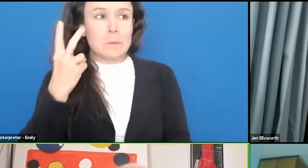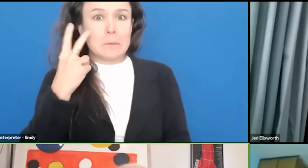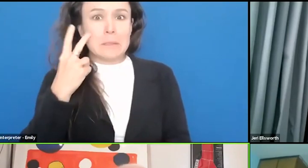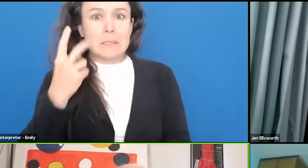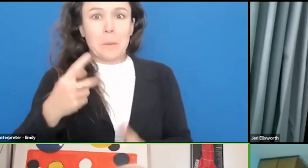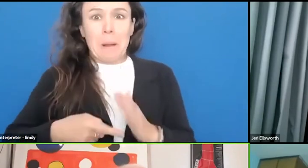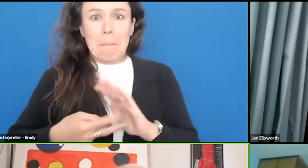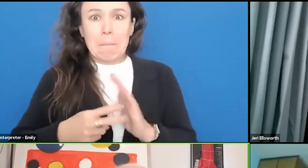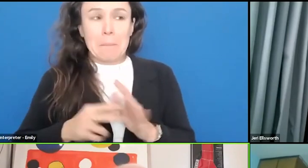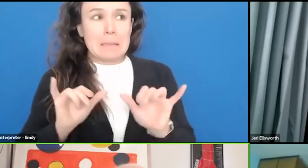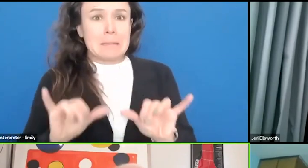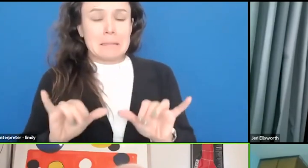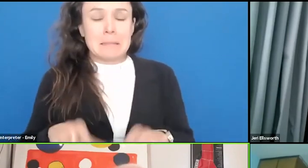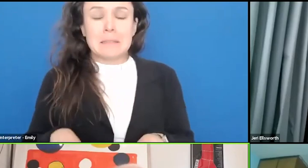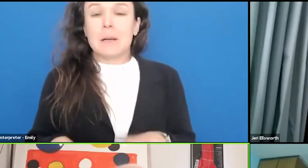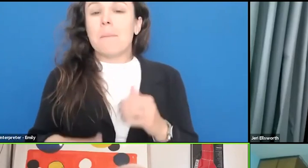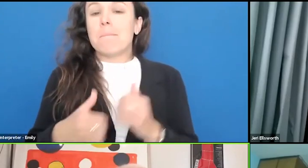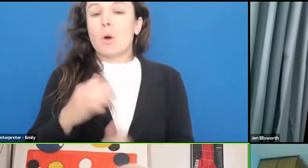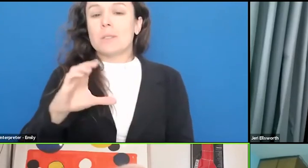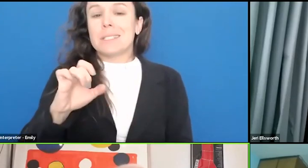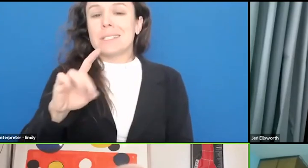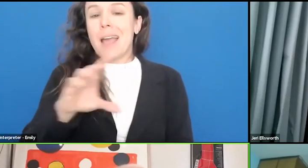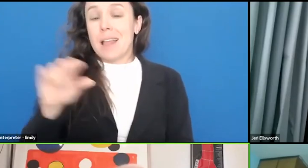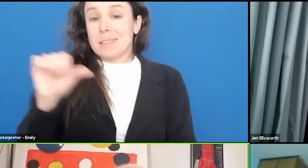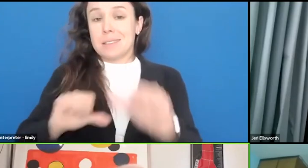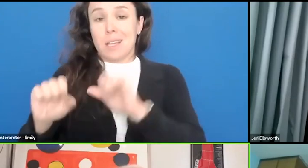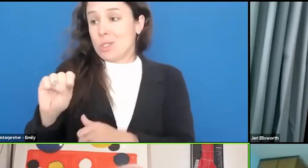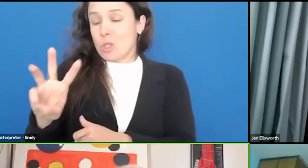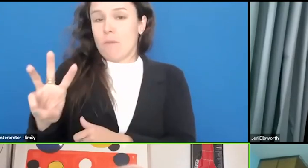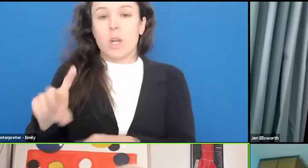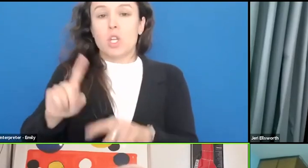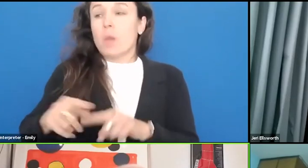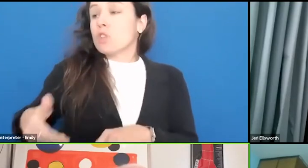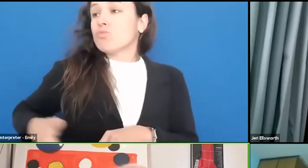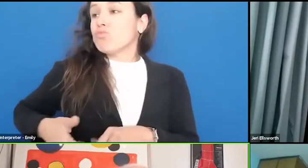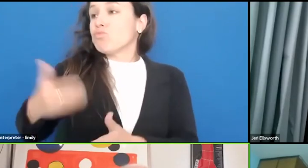most CAD and scientific software, there's no way you can Intuit your way through it if you haven't